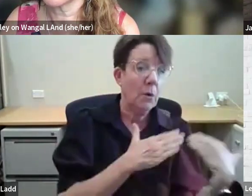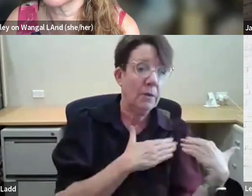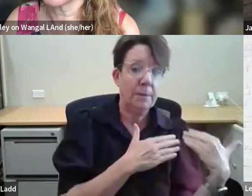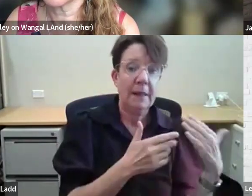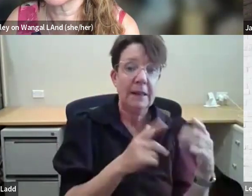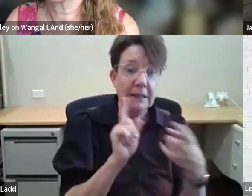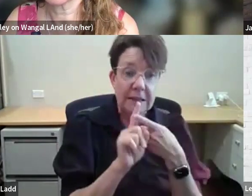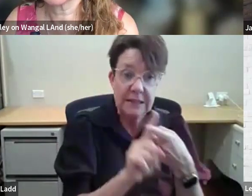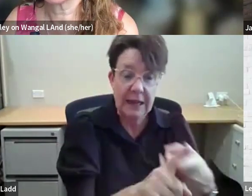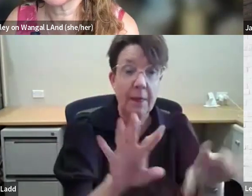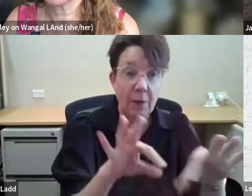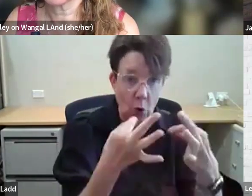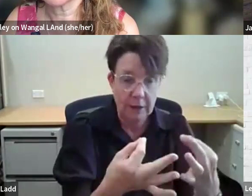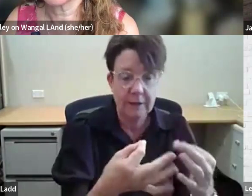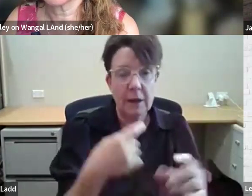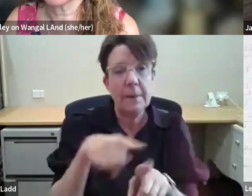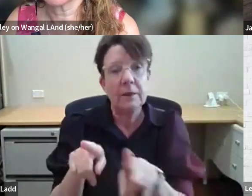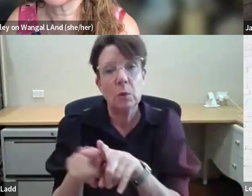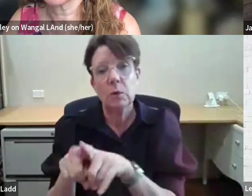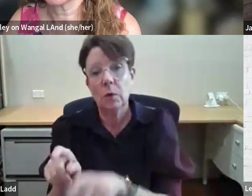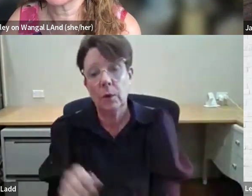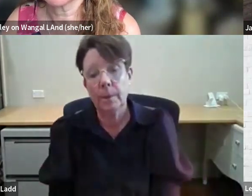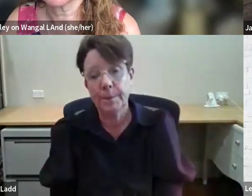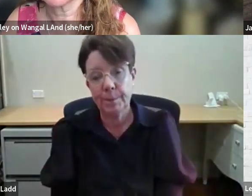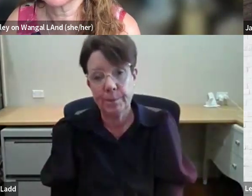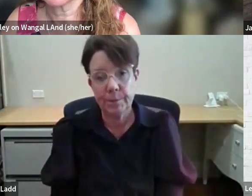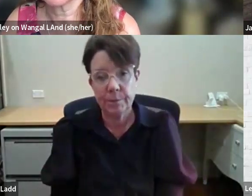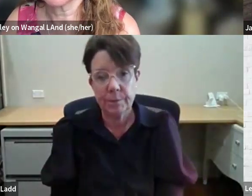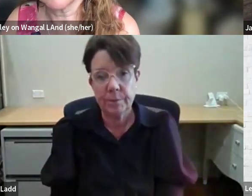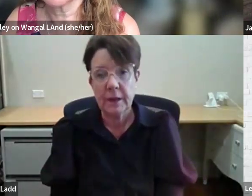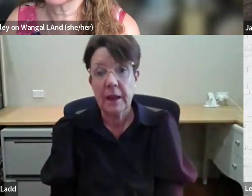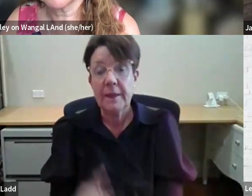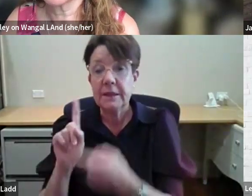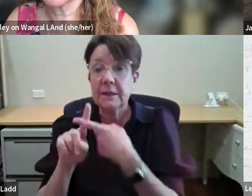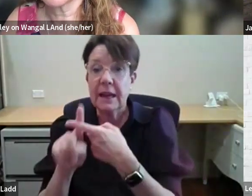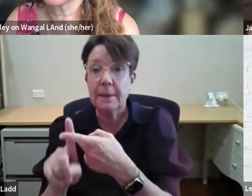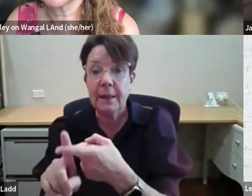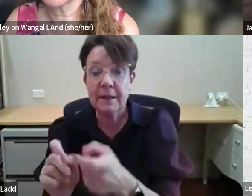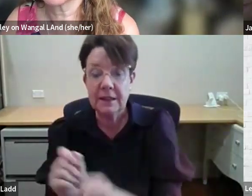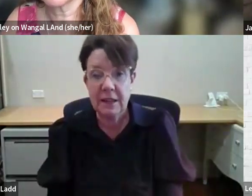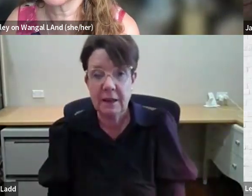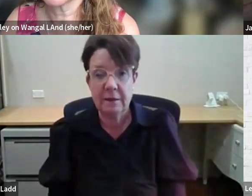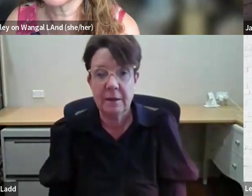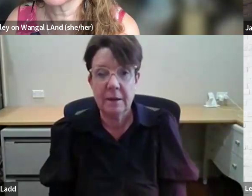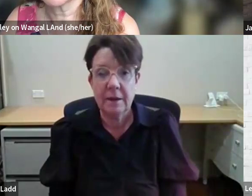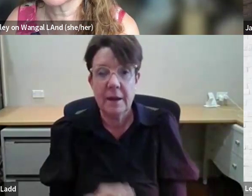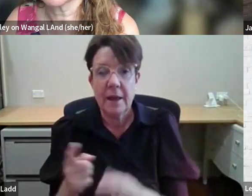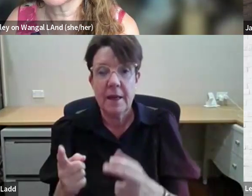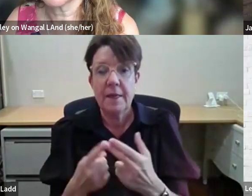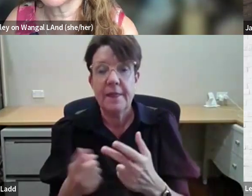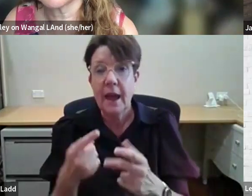When we think about that, in those structures, as board members , as